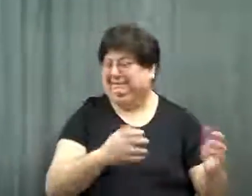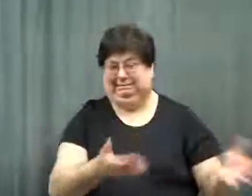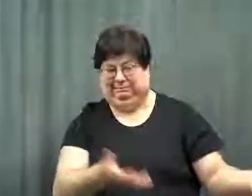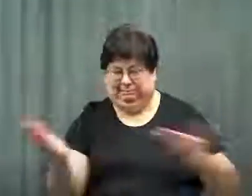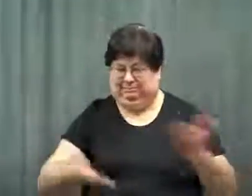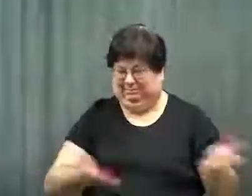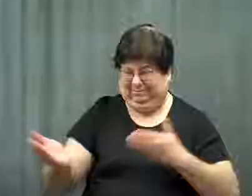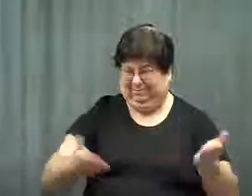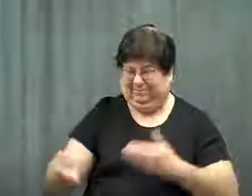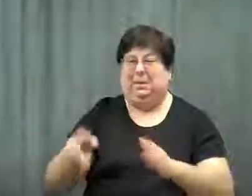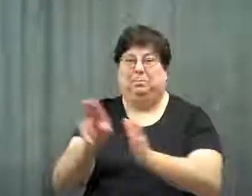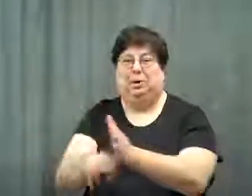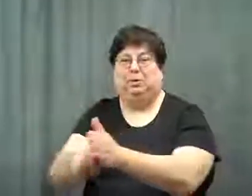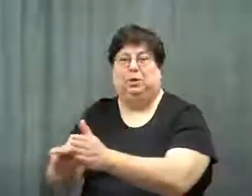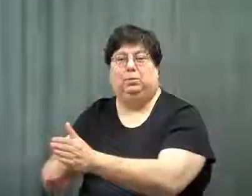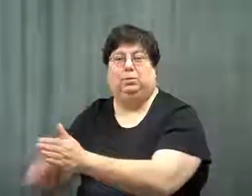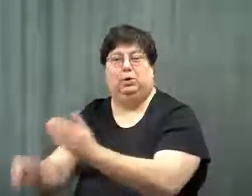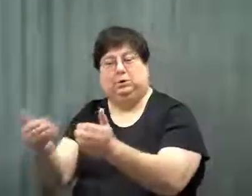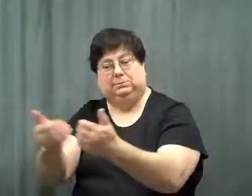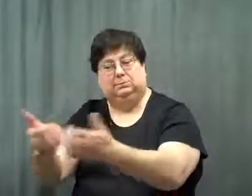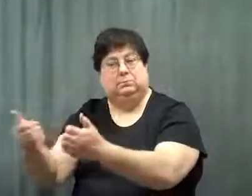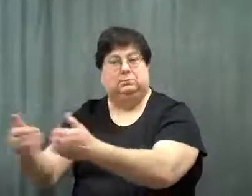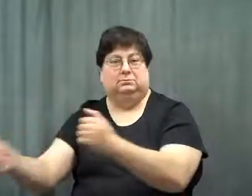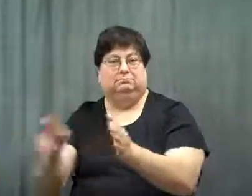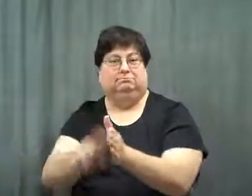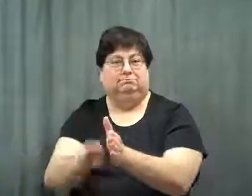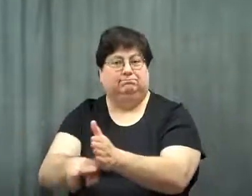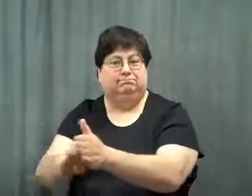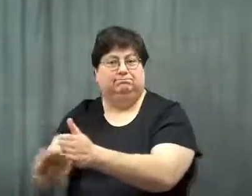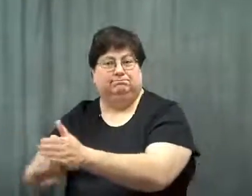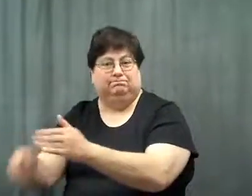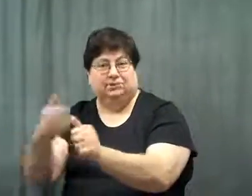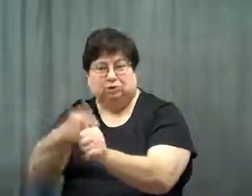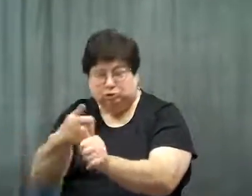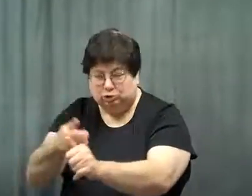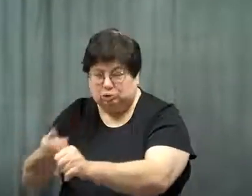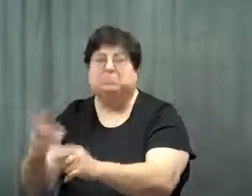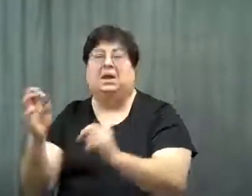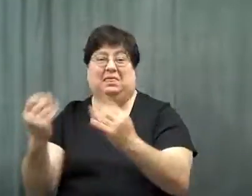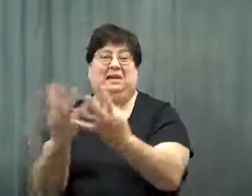The bodies were reburied in individual graves.